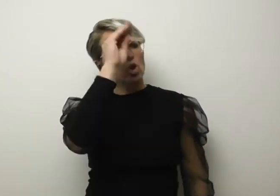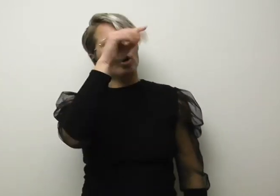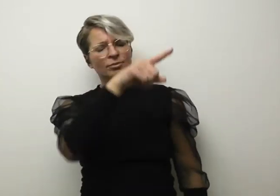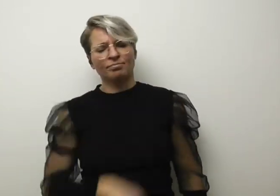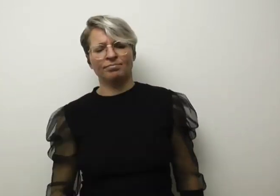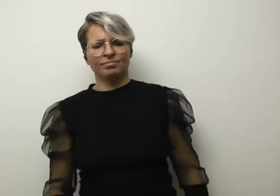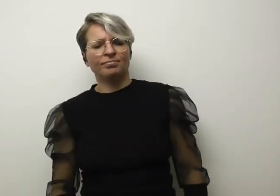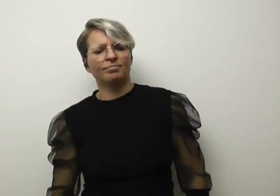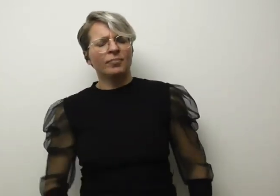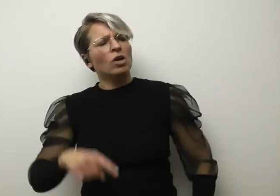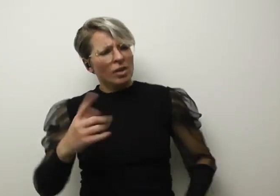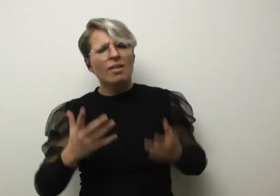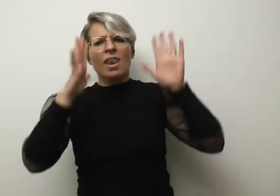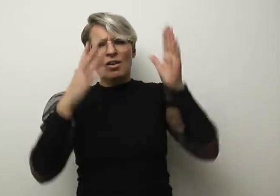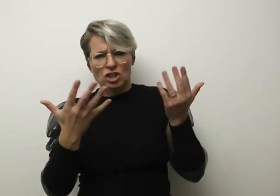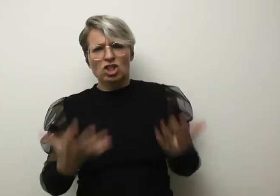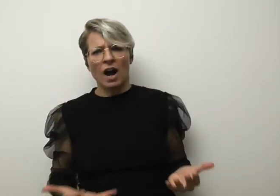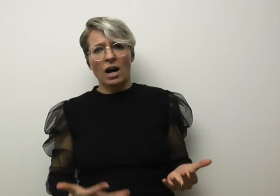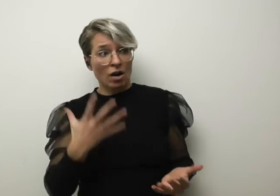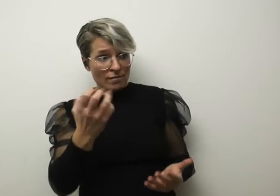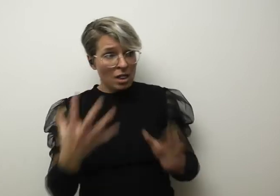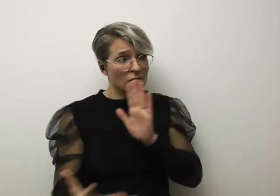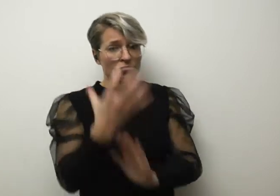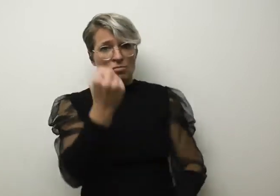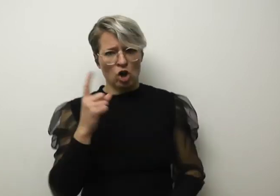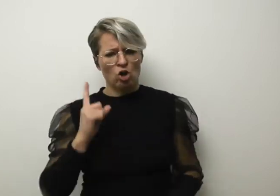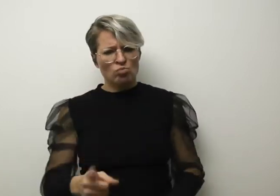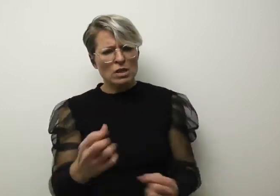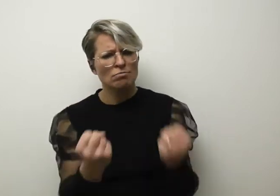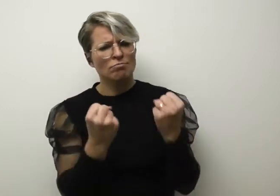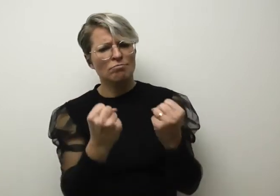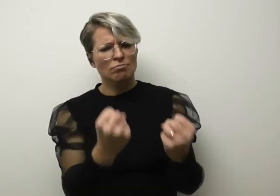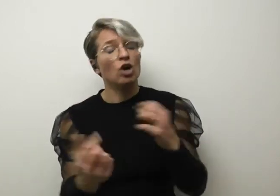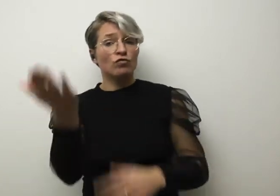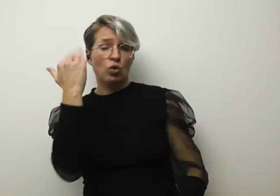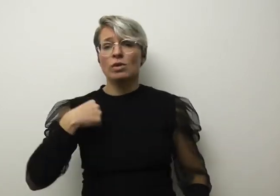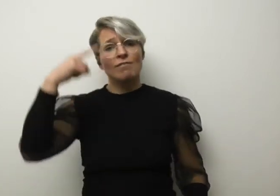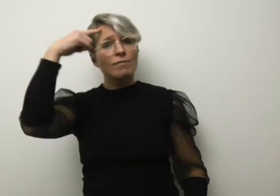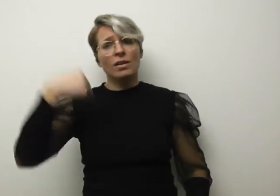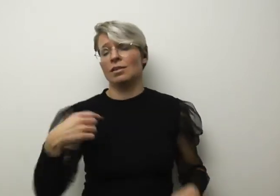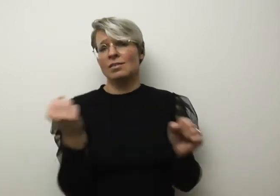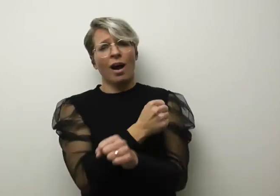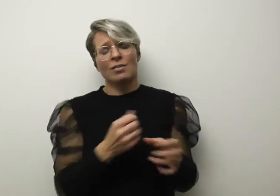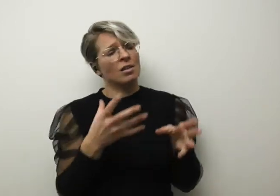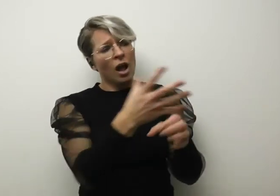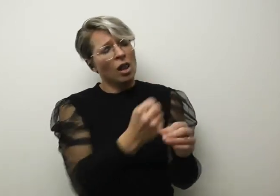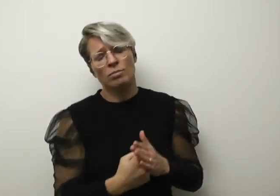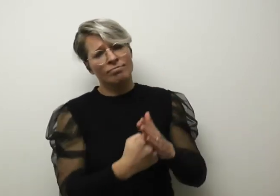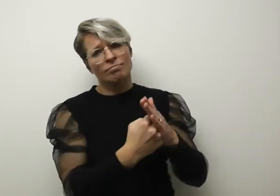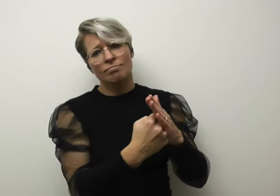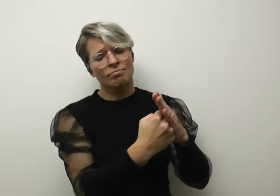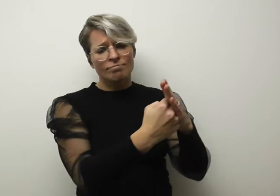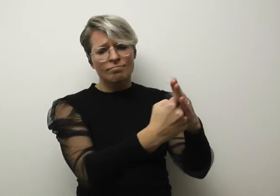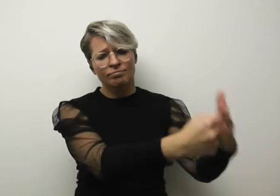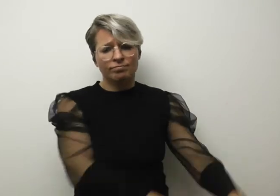And he said, "Son, this world is rough And if a man's gonna make it, he's gotta be tough And I knew I wouldn't be there to help you along